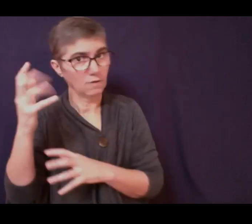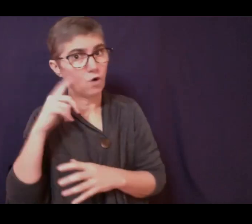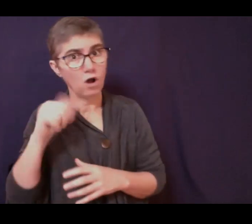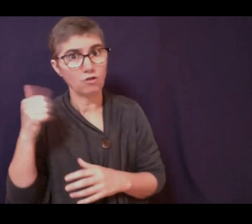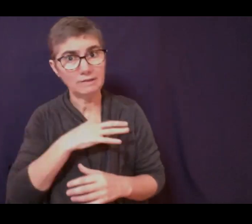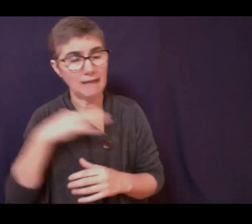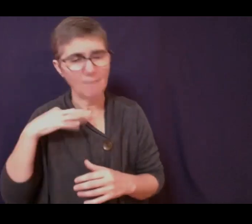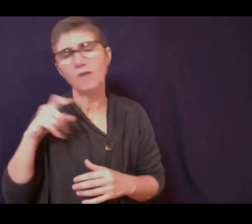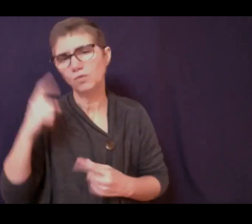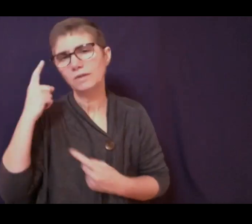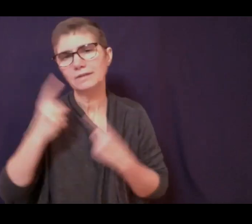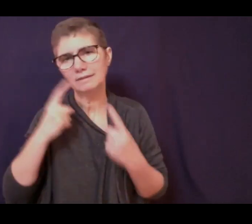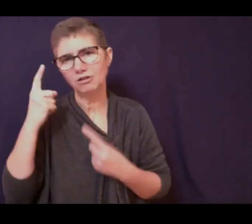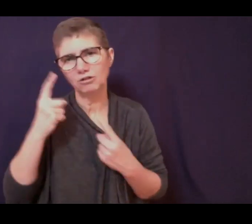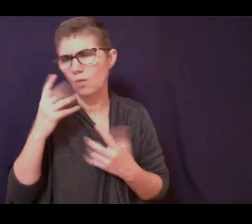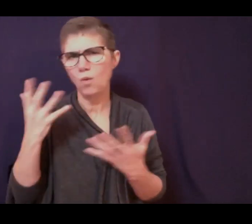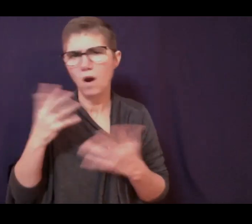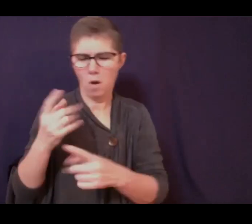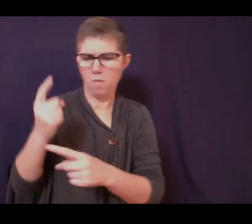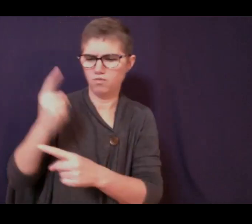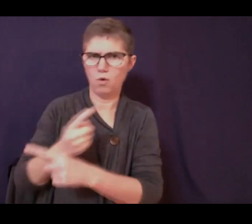when you're considering the appropriateness of the accommodation request